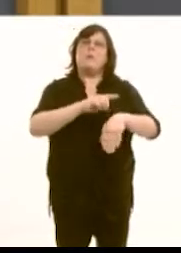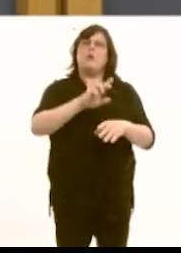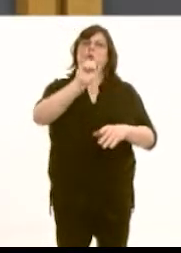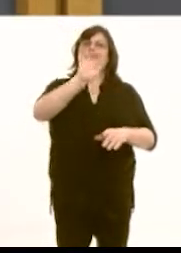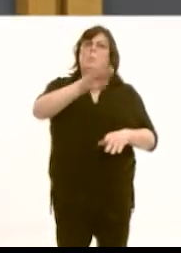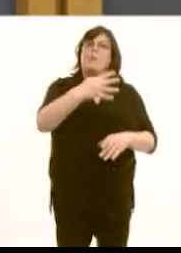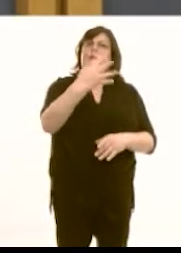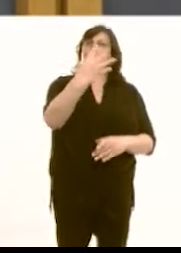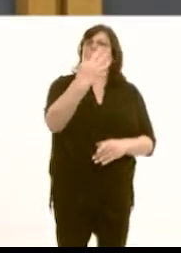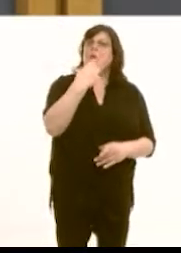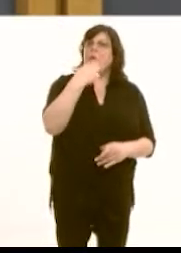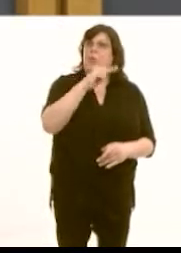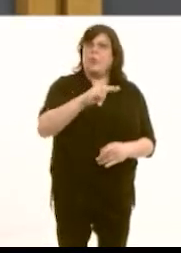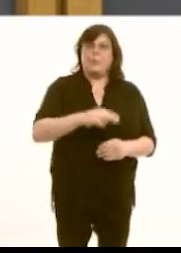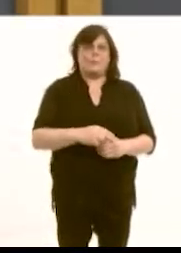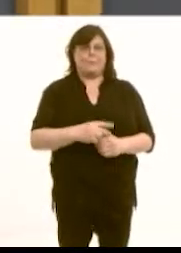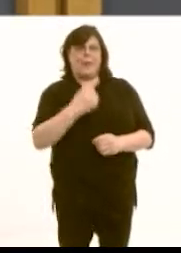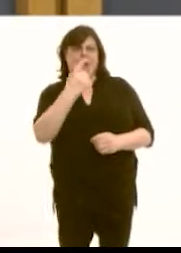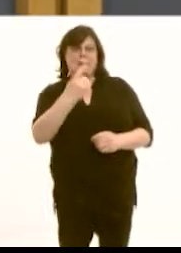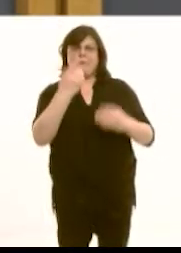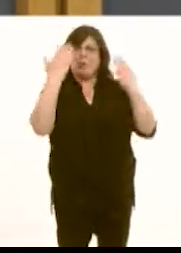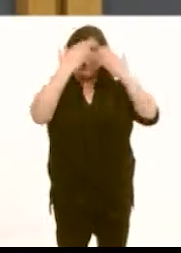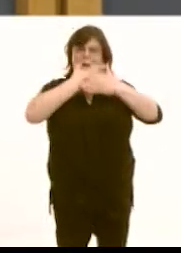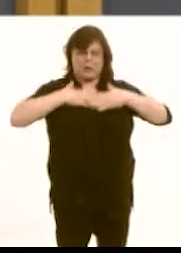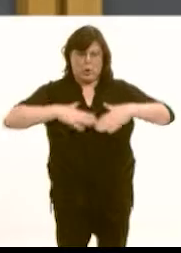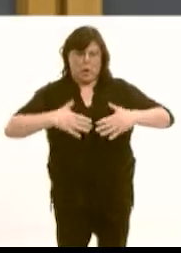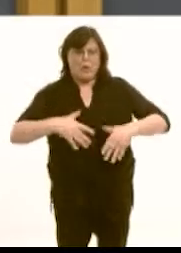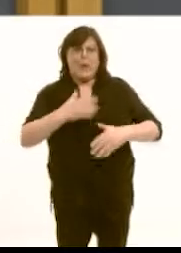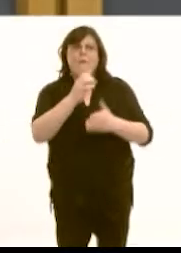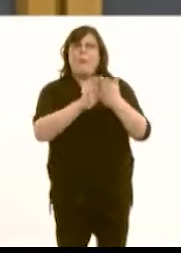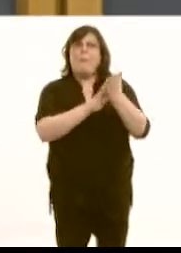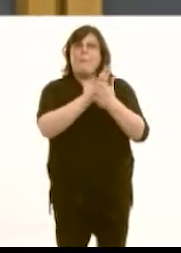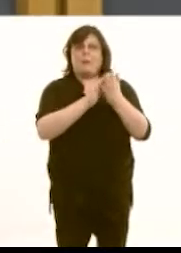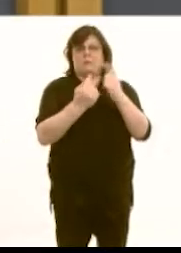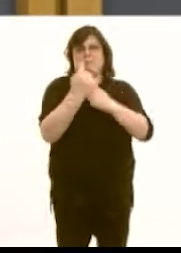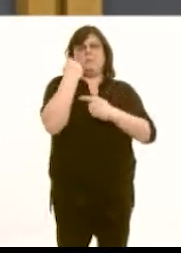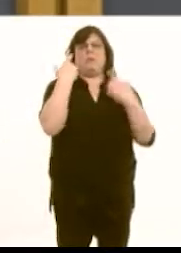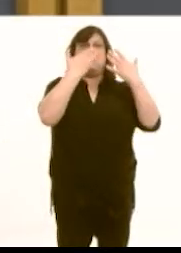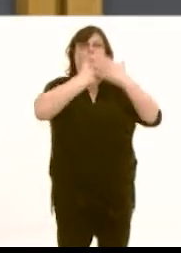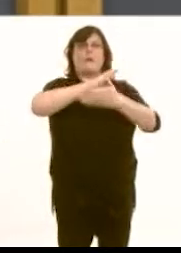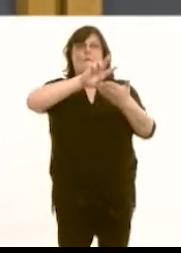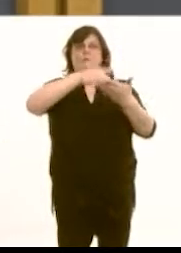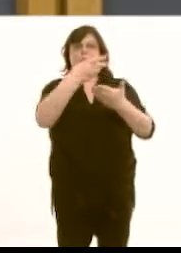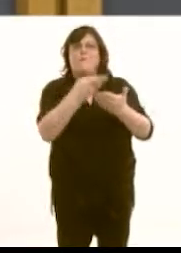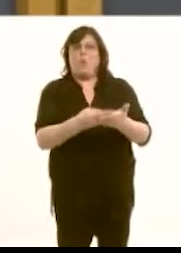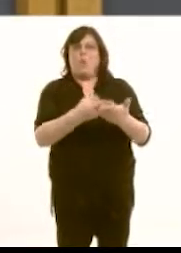was still in her nightdress, so clearly she had fallen the night before.